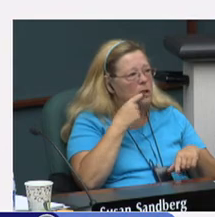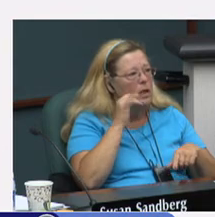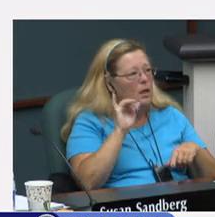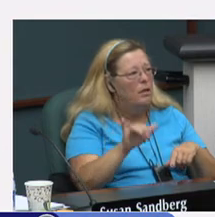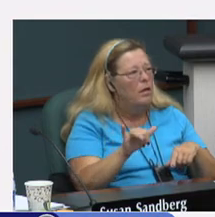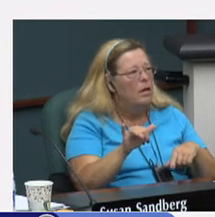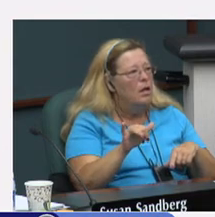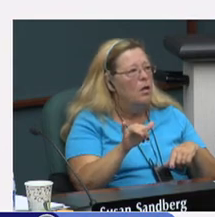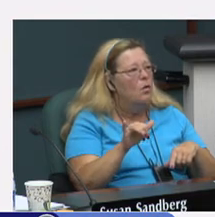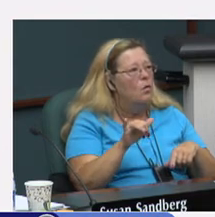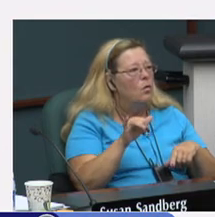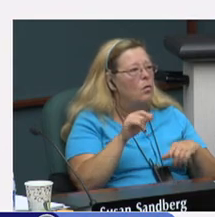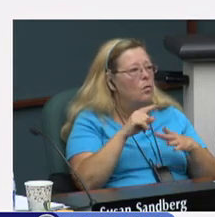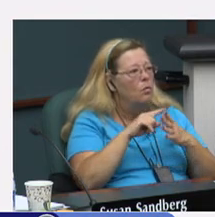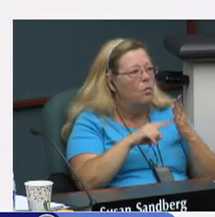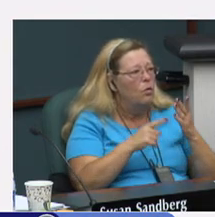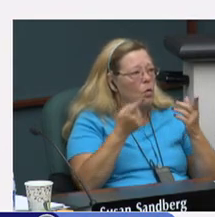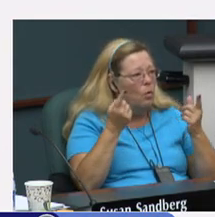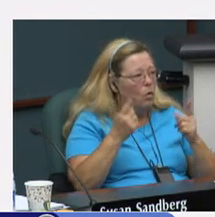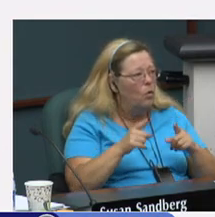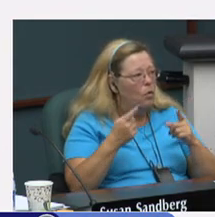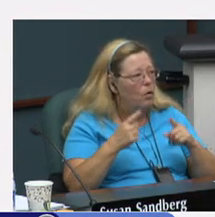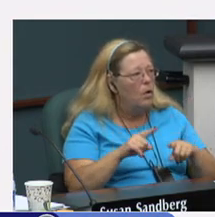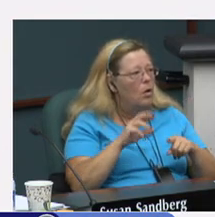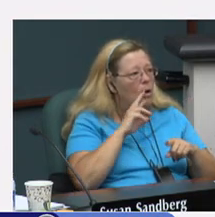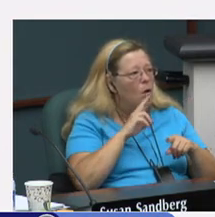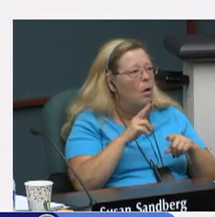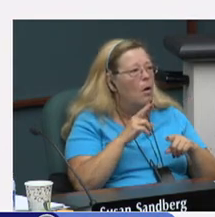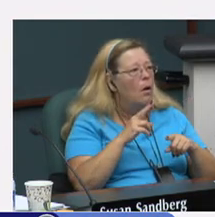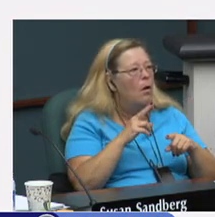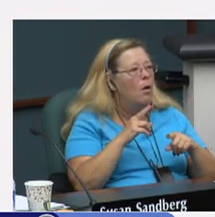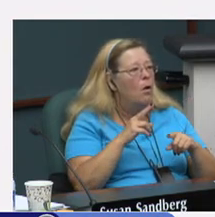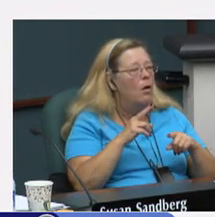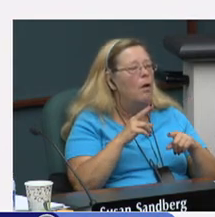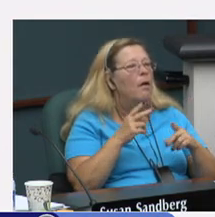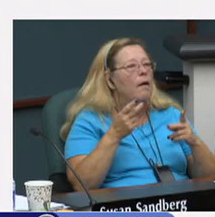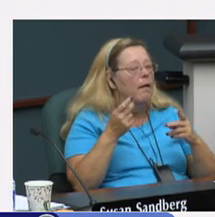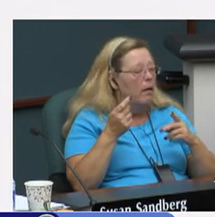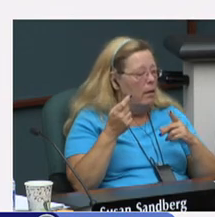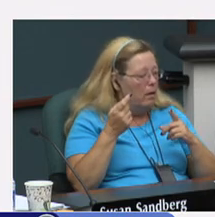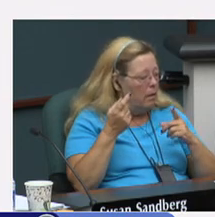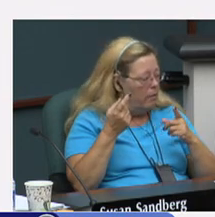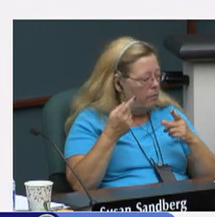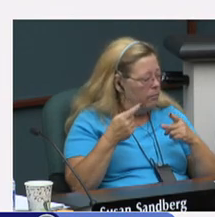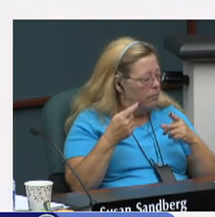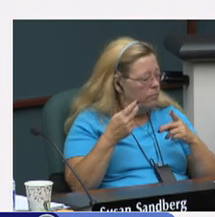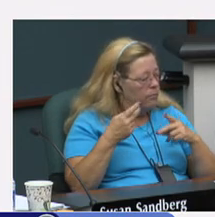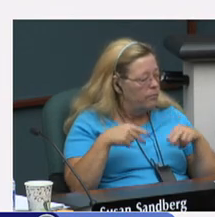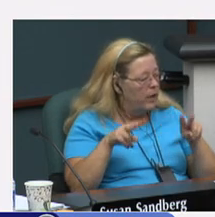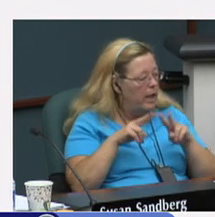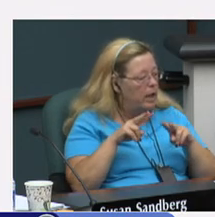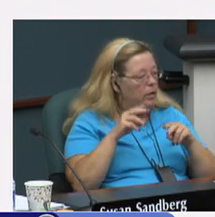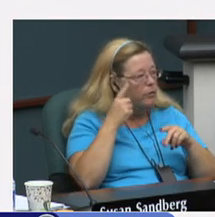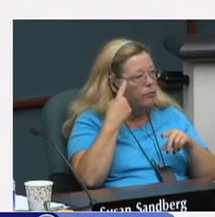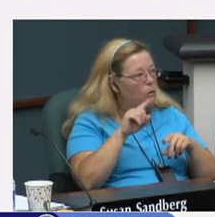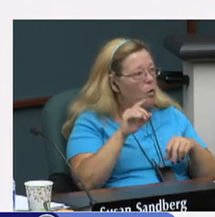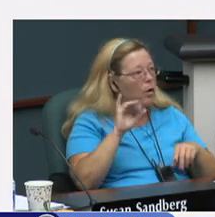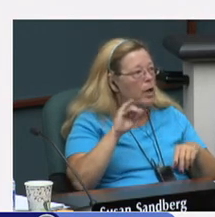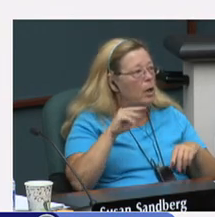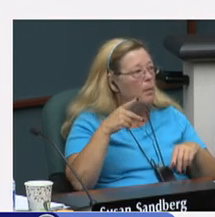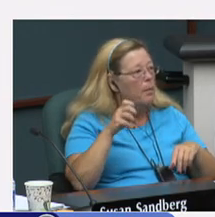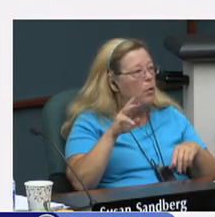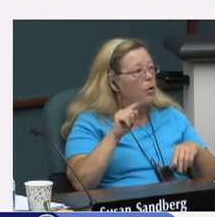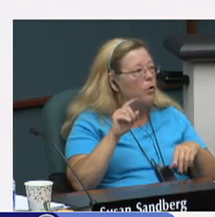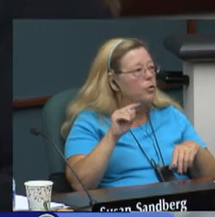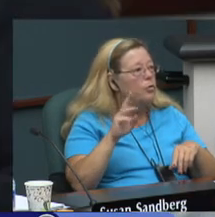those agreements are valid in perpetuity what I'd like to get clarification on is